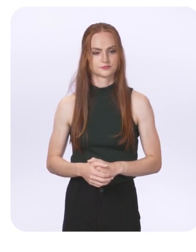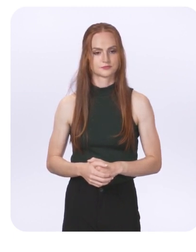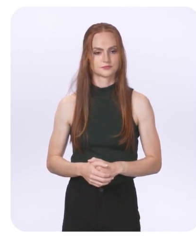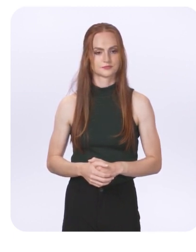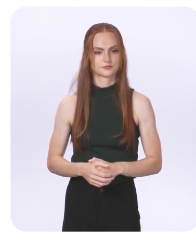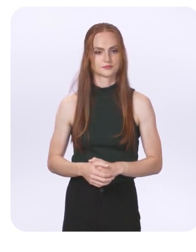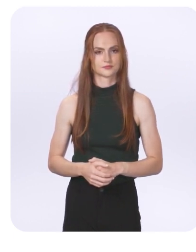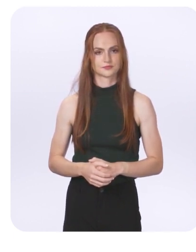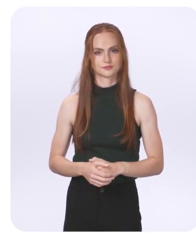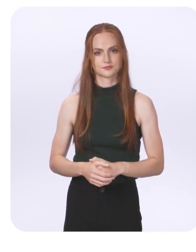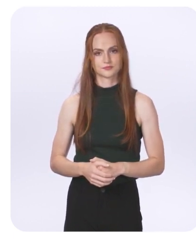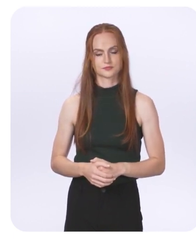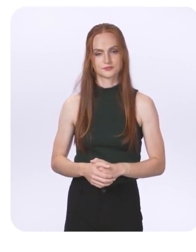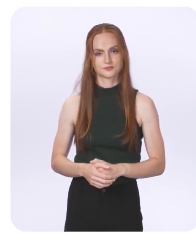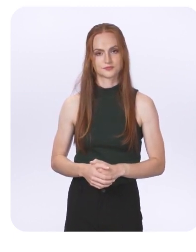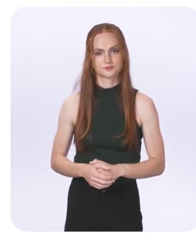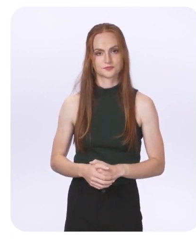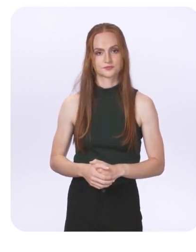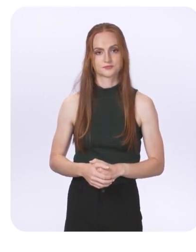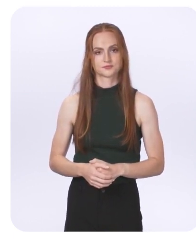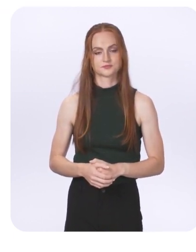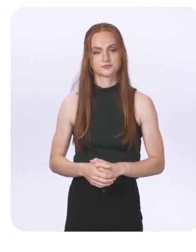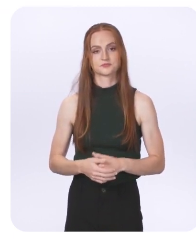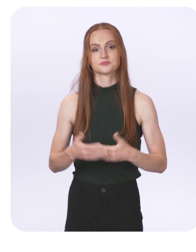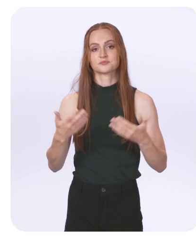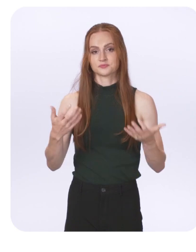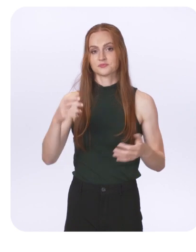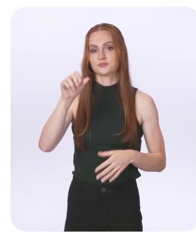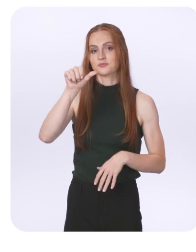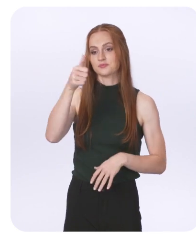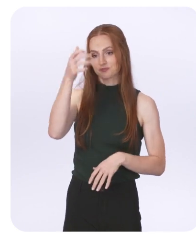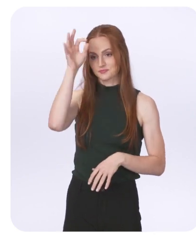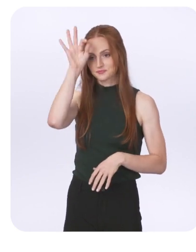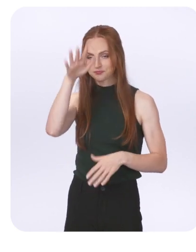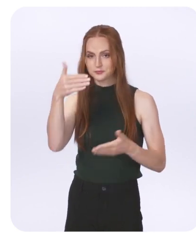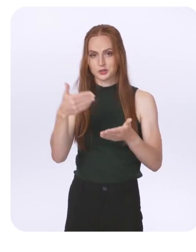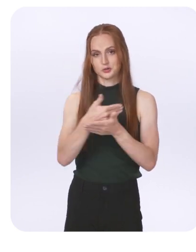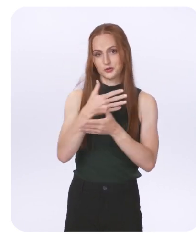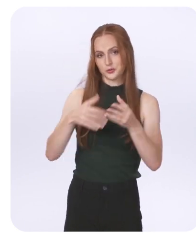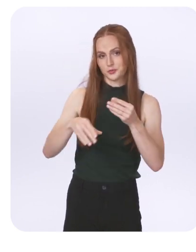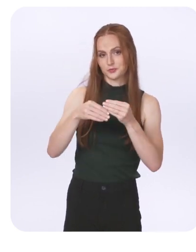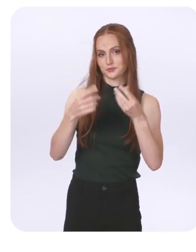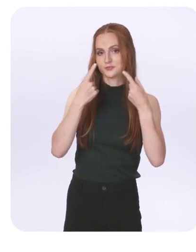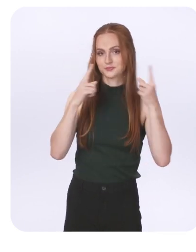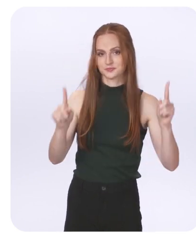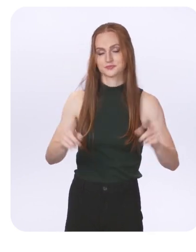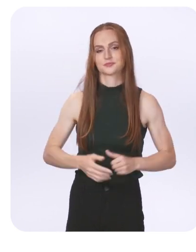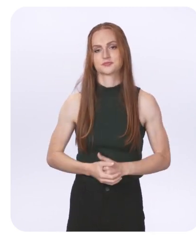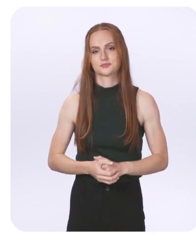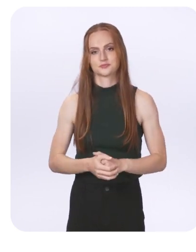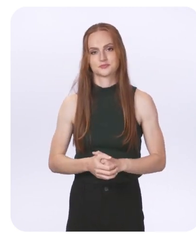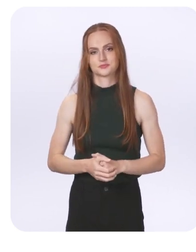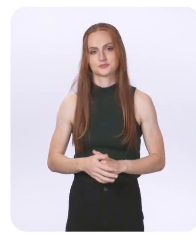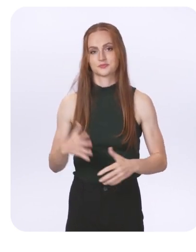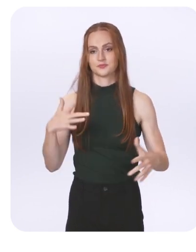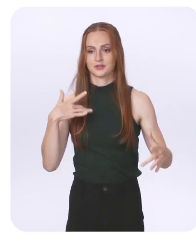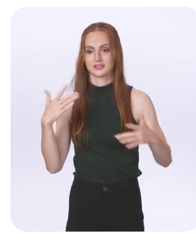a flexible self-serve incentive program that developers can set up in our developer center. Create codes that apply